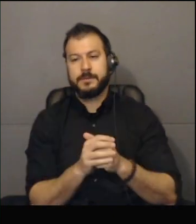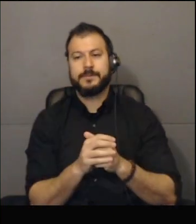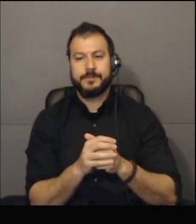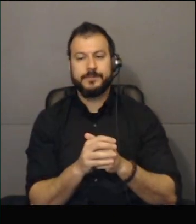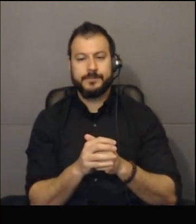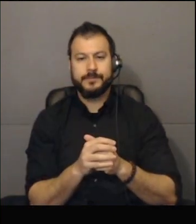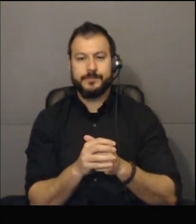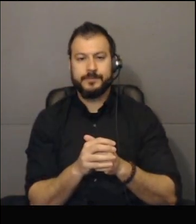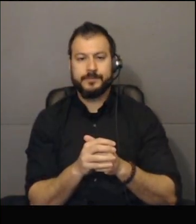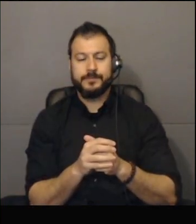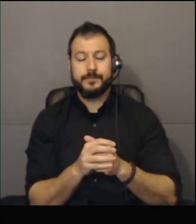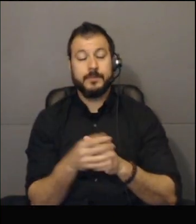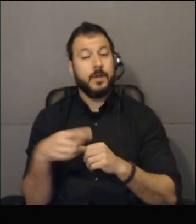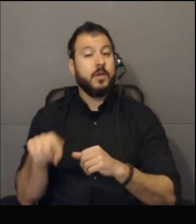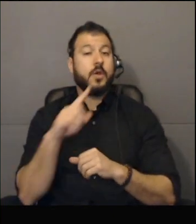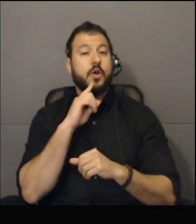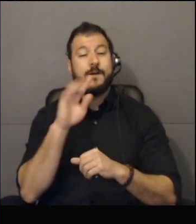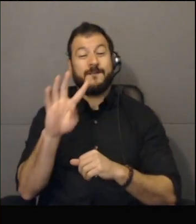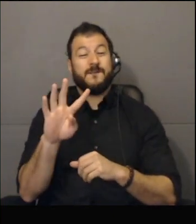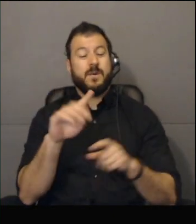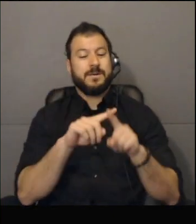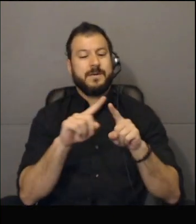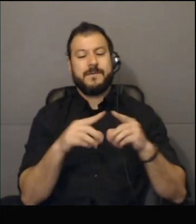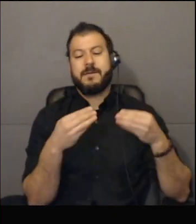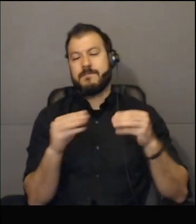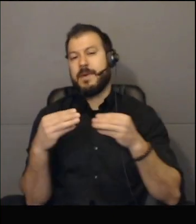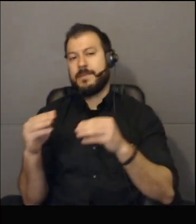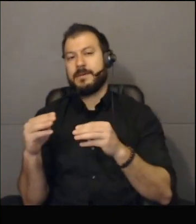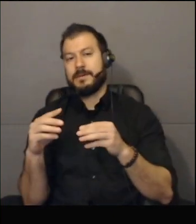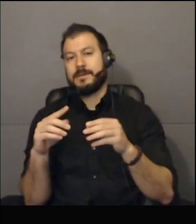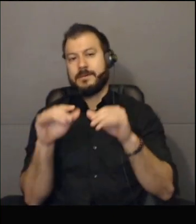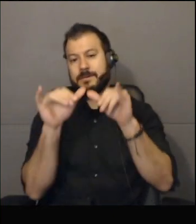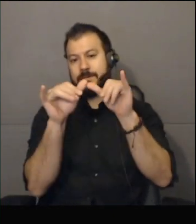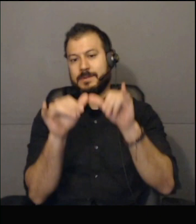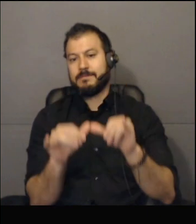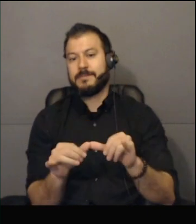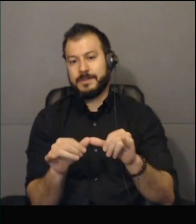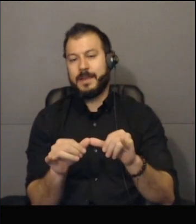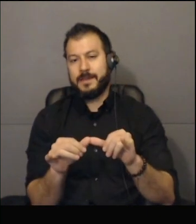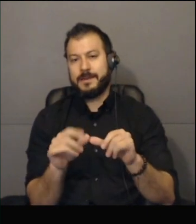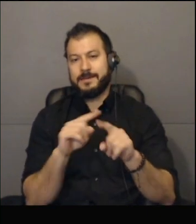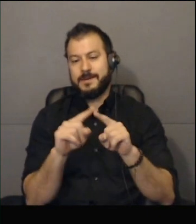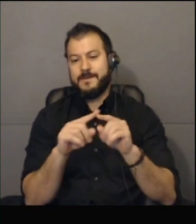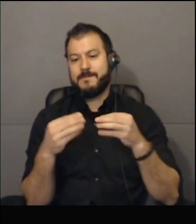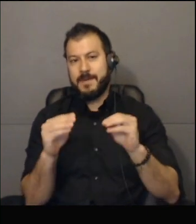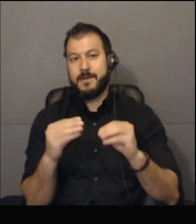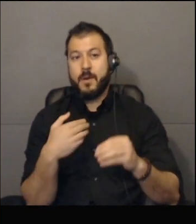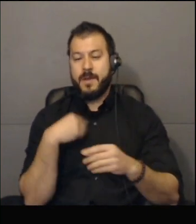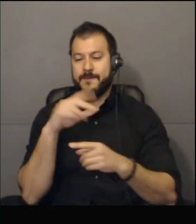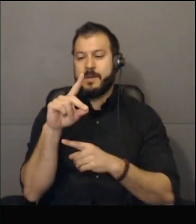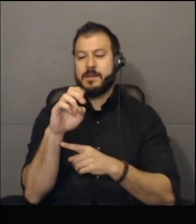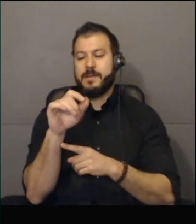There are four methods to configuring scaling of game servers. There's a default method, schedule,